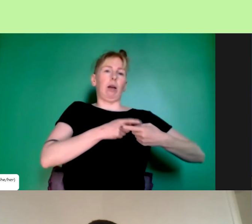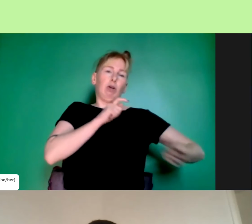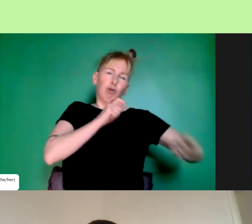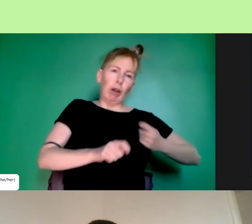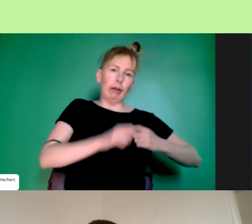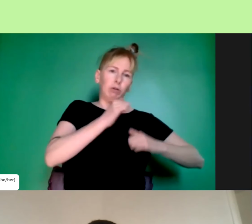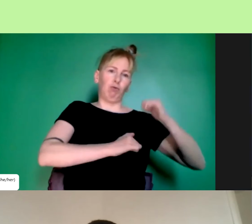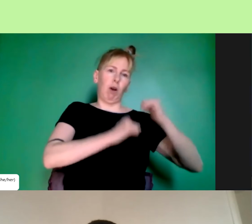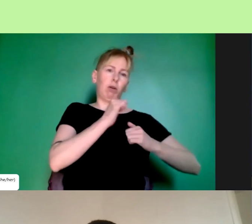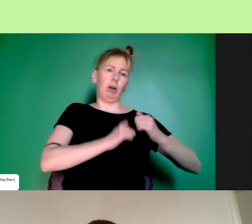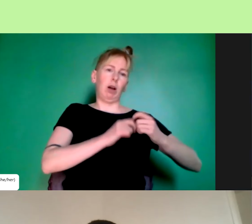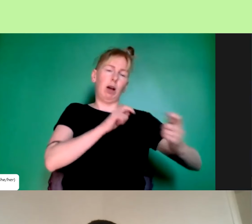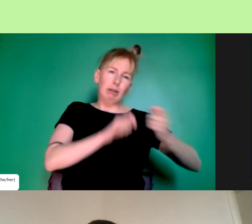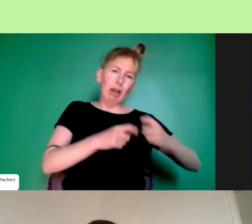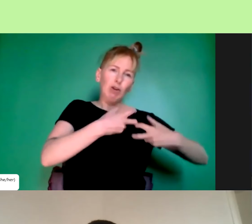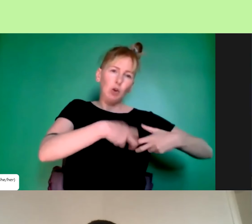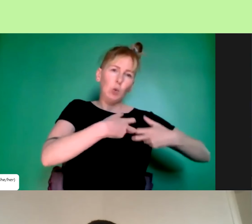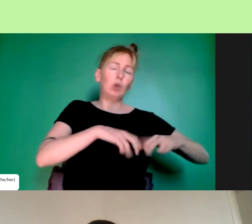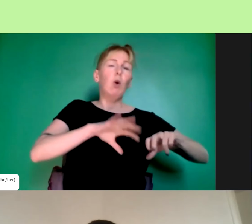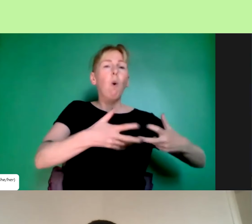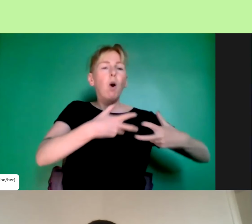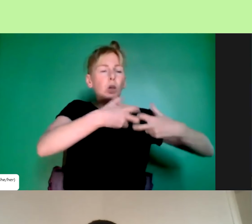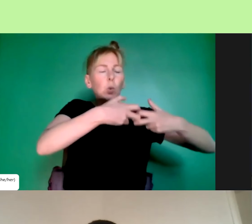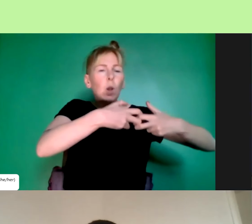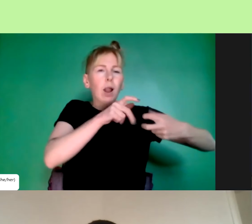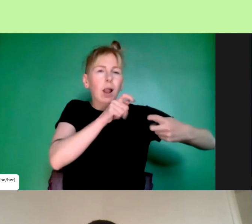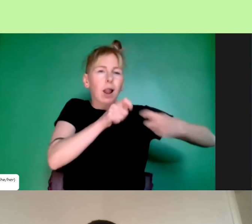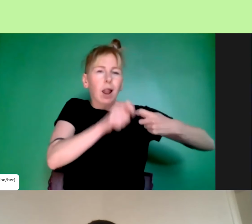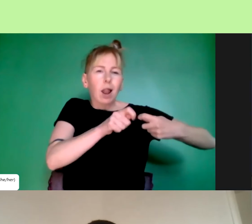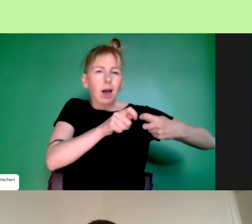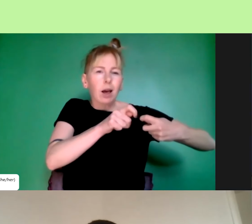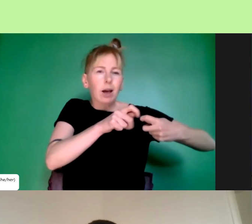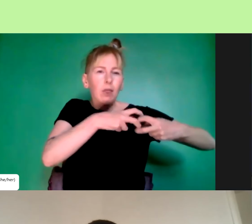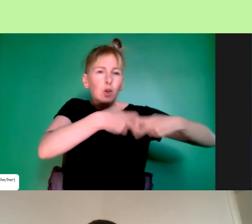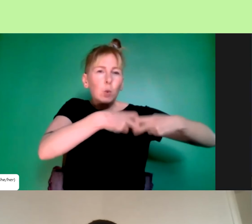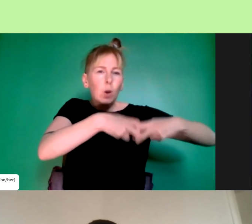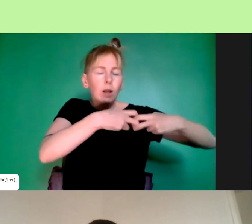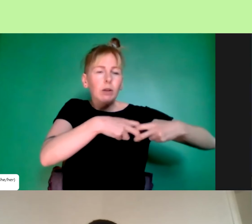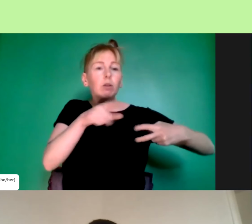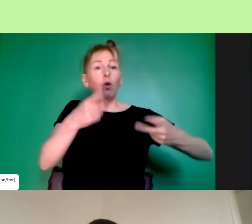hacking the tools, and this is one example of how we hacked the tools of a contract.